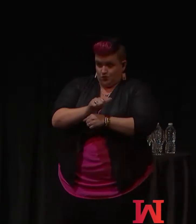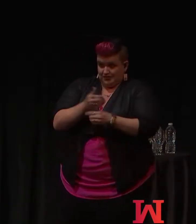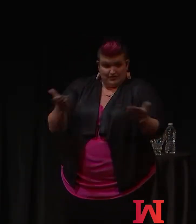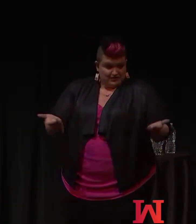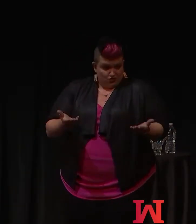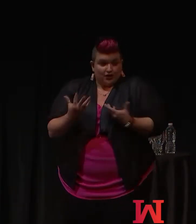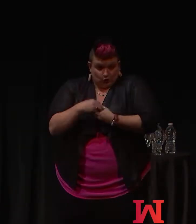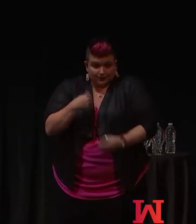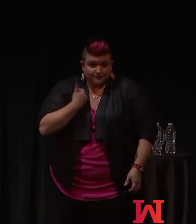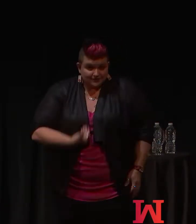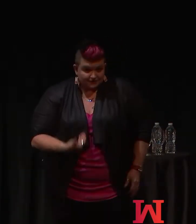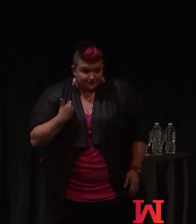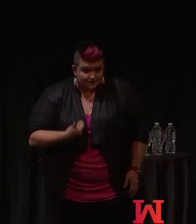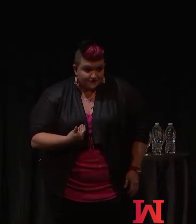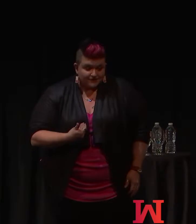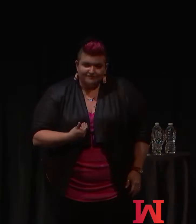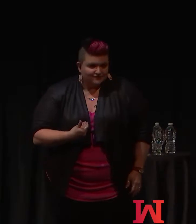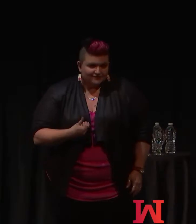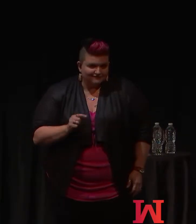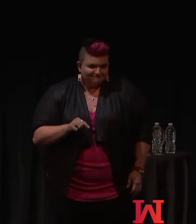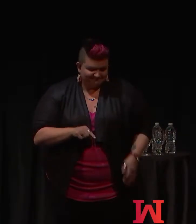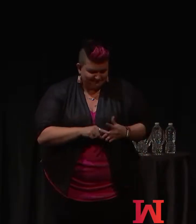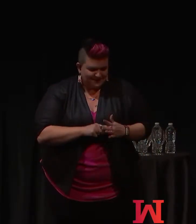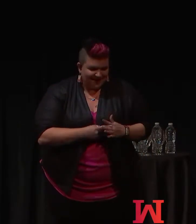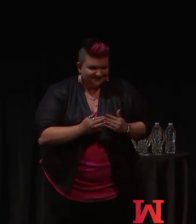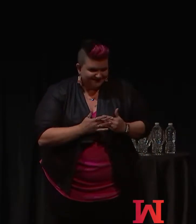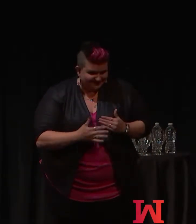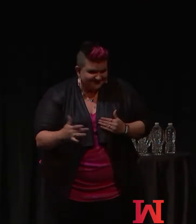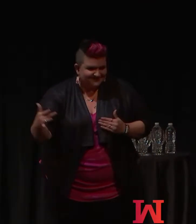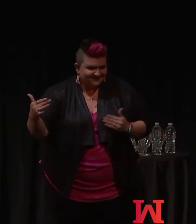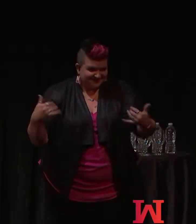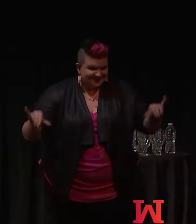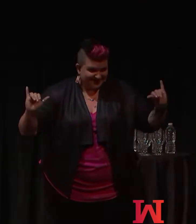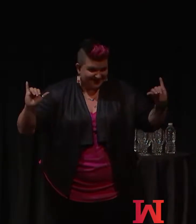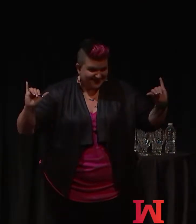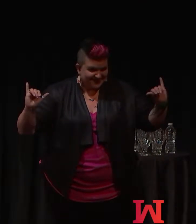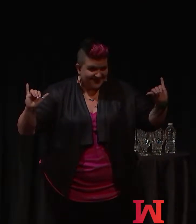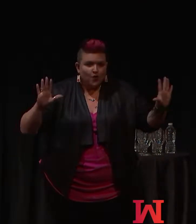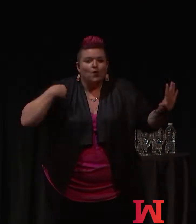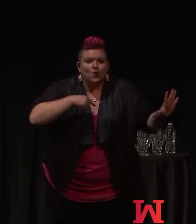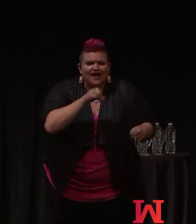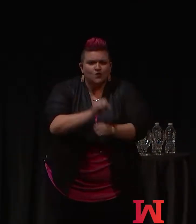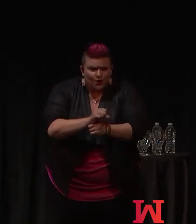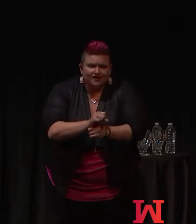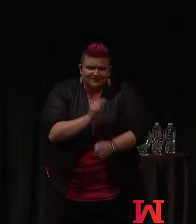including me, has only just begun. And listen, we have work to do, y'all!